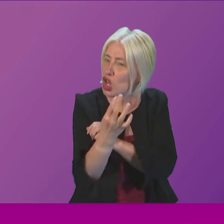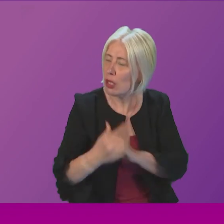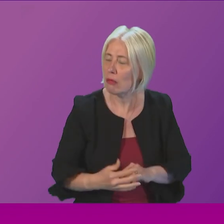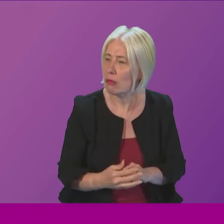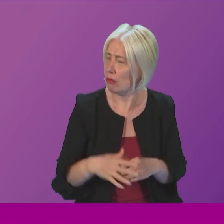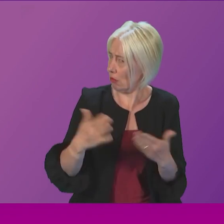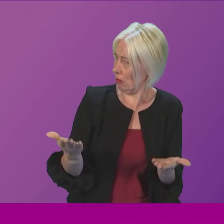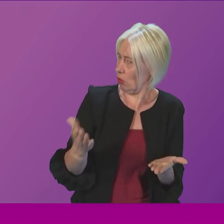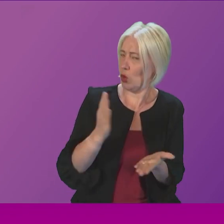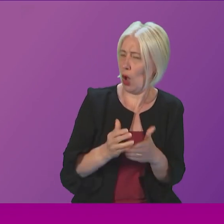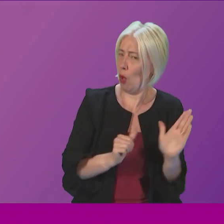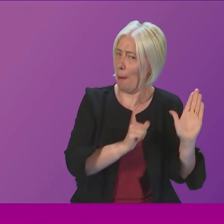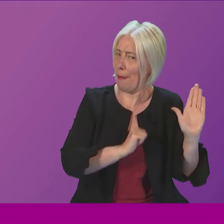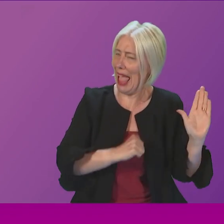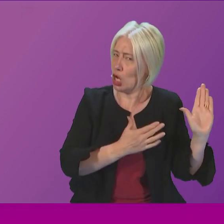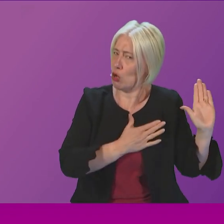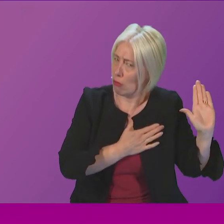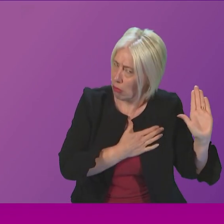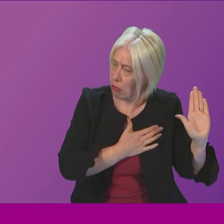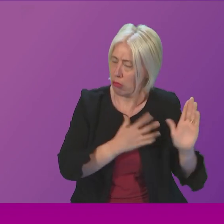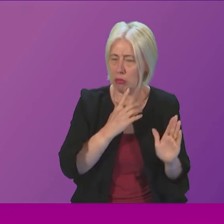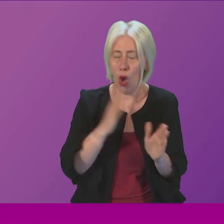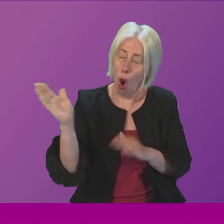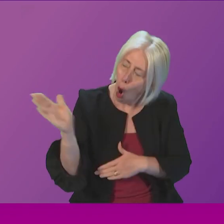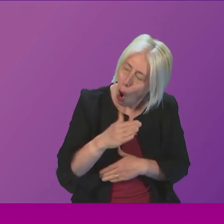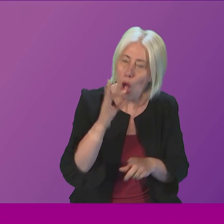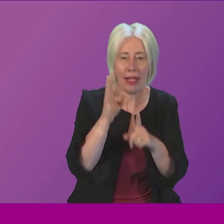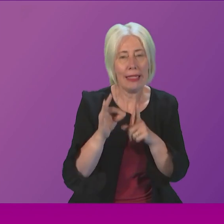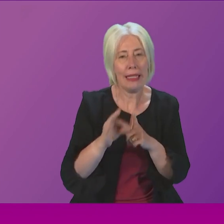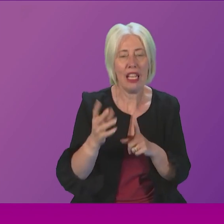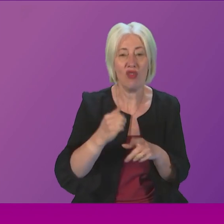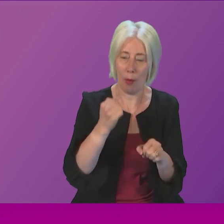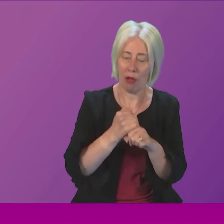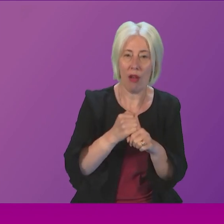Will he pledge now to publish all details of communication between Government ministers,